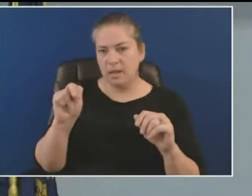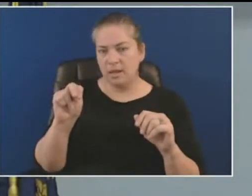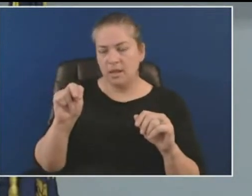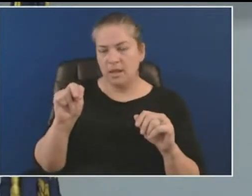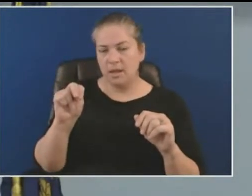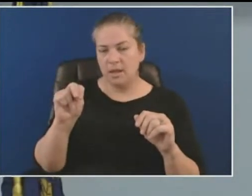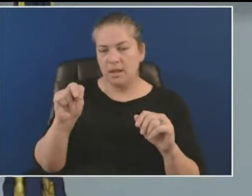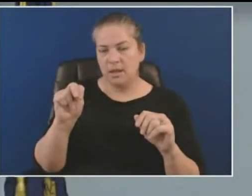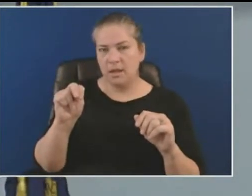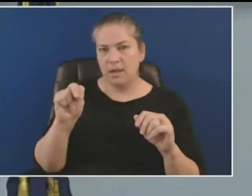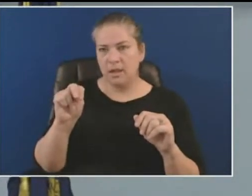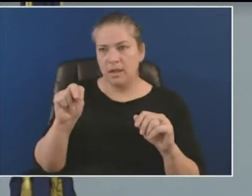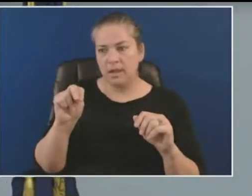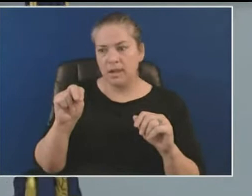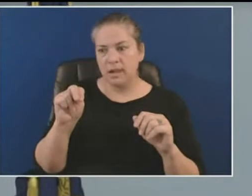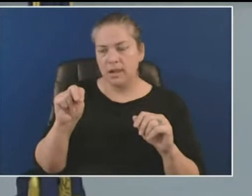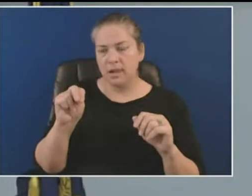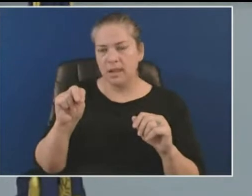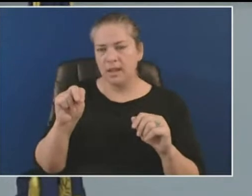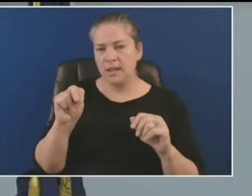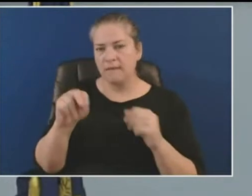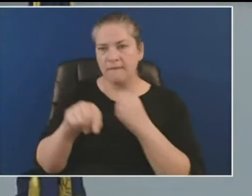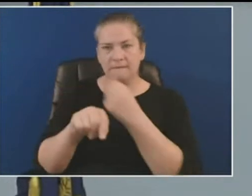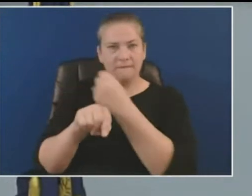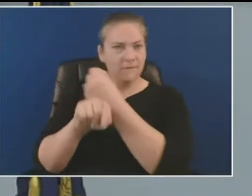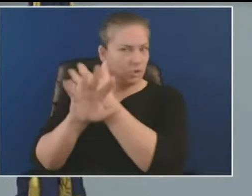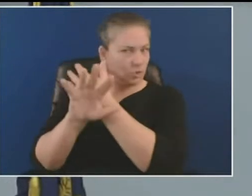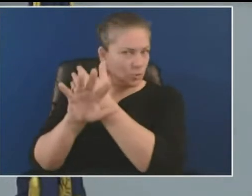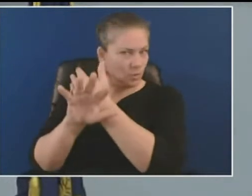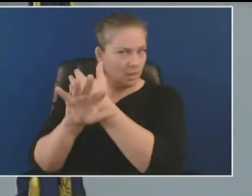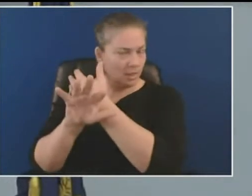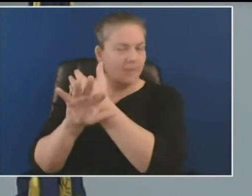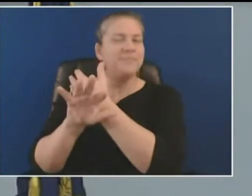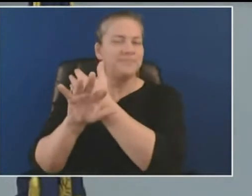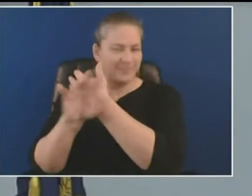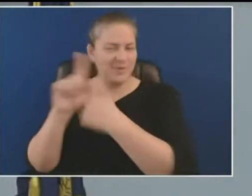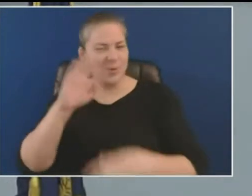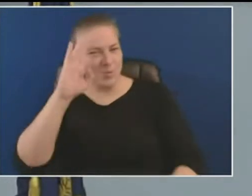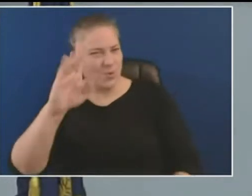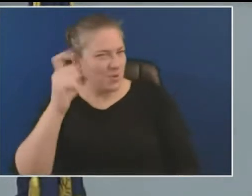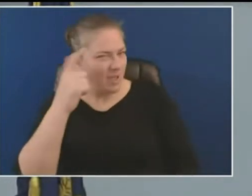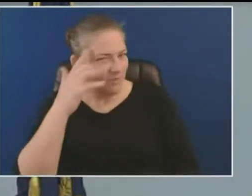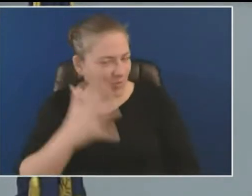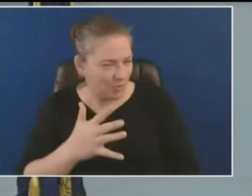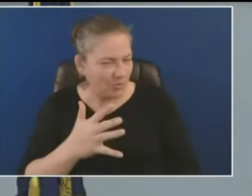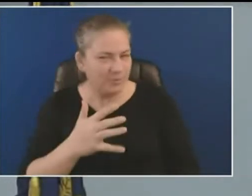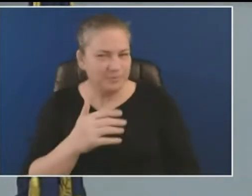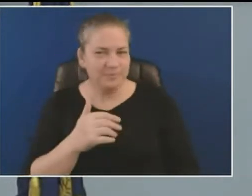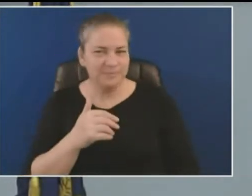We haven't virtually, and we should. Yeah, I'm with you.